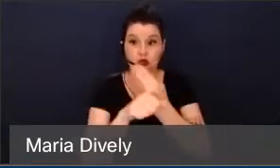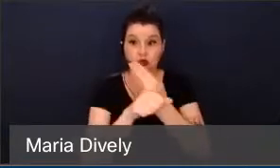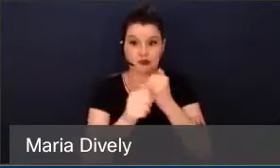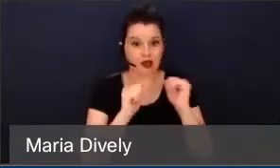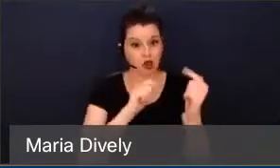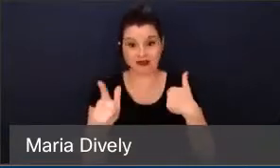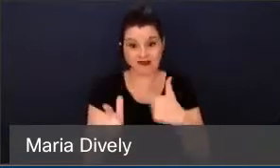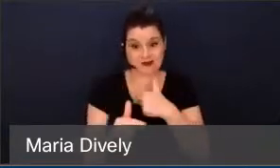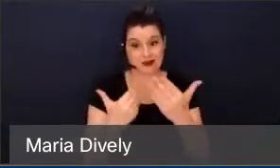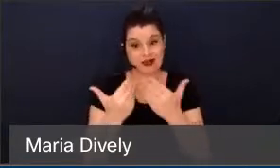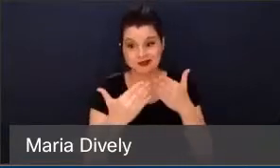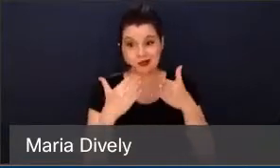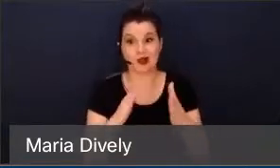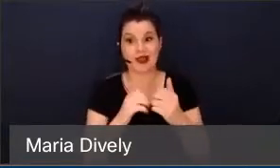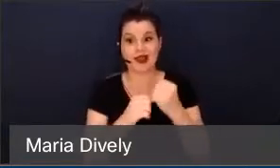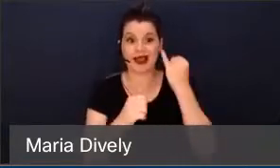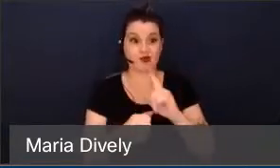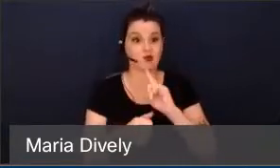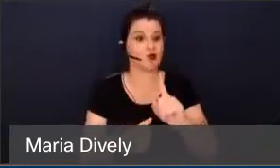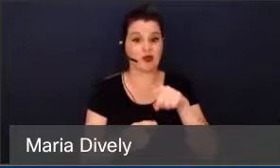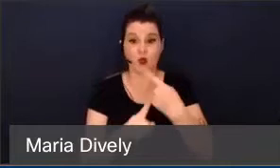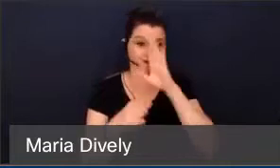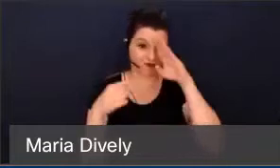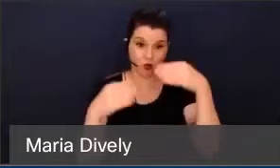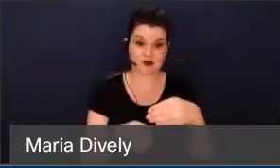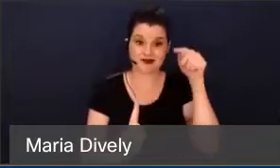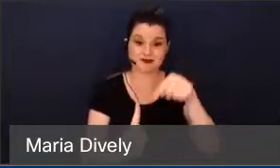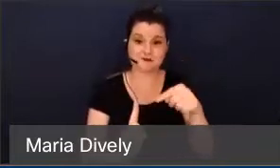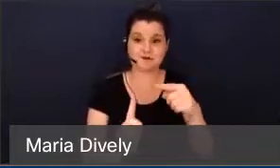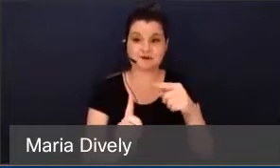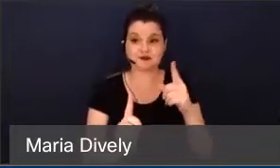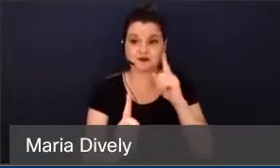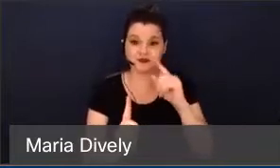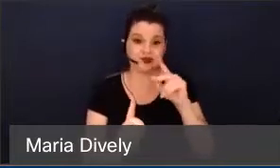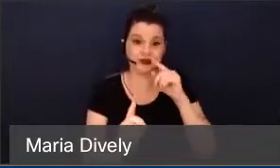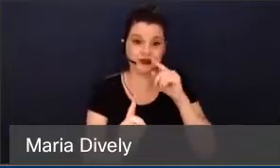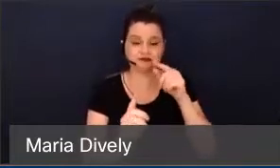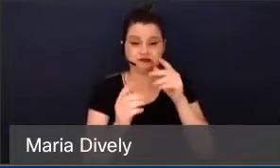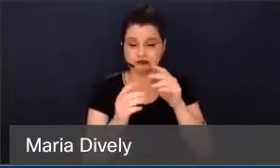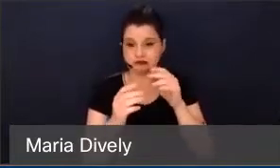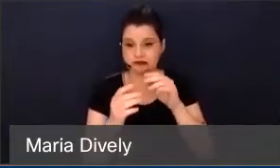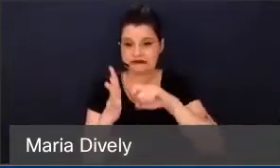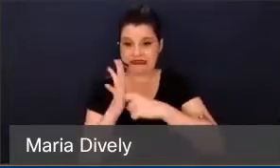we'll have an easier time if you're really only focusing on the, um, the key points and using simple layouts.